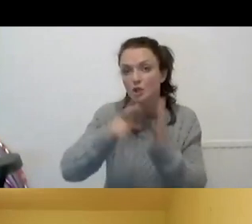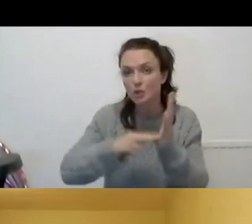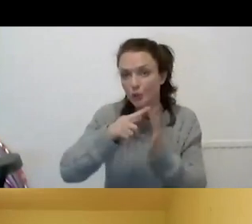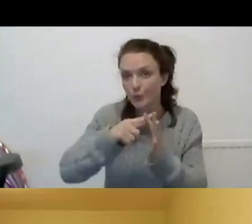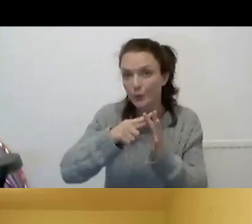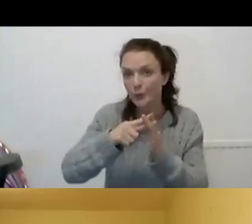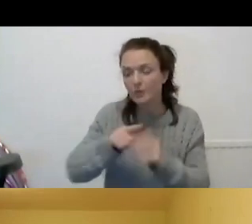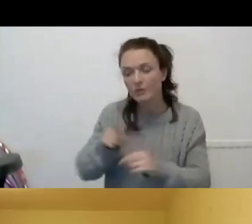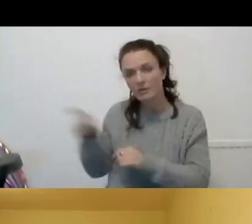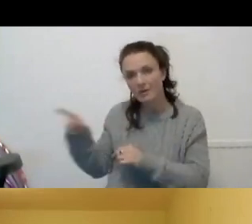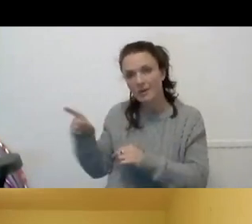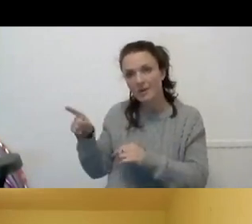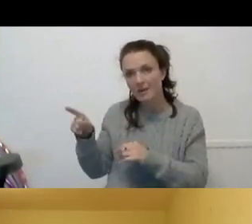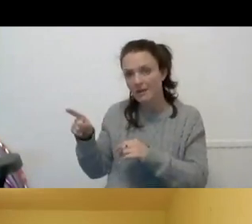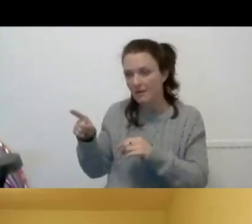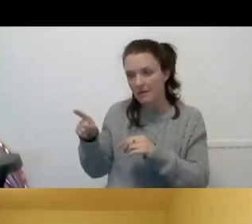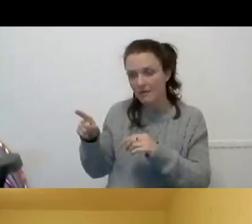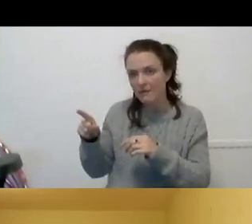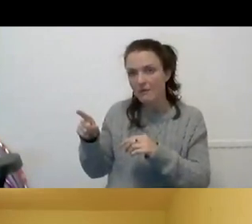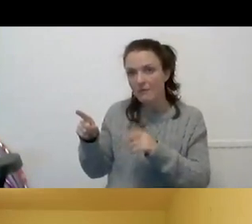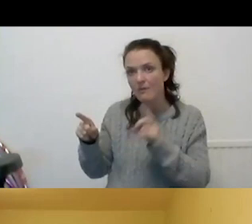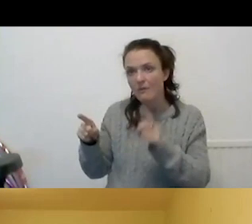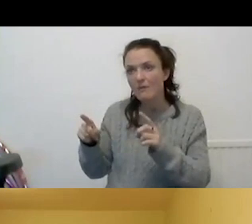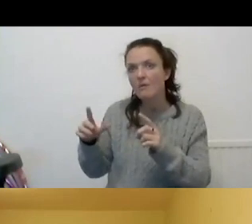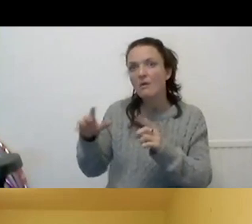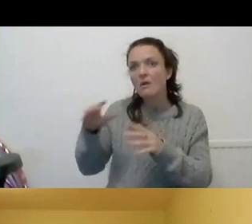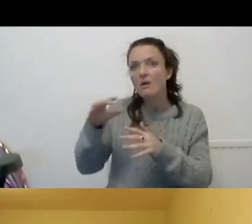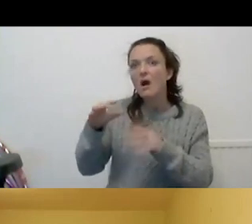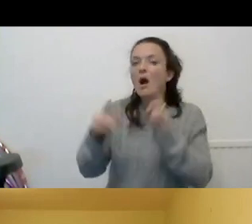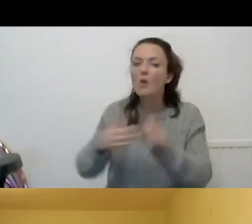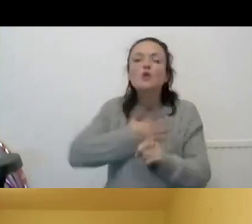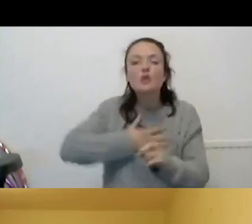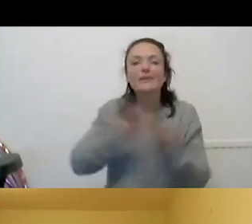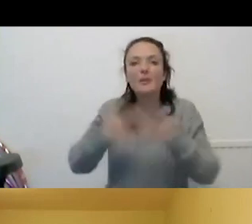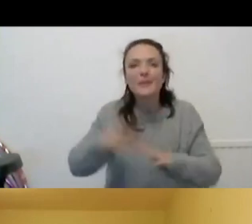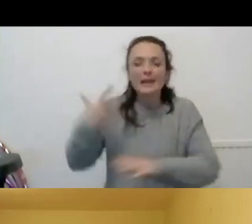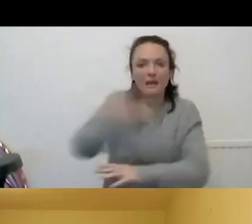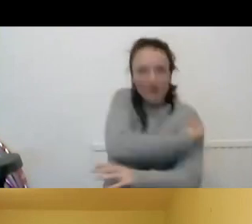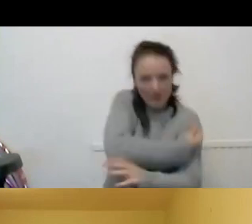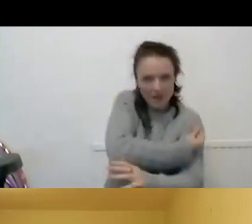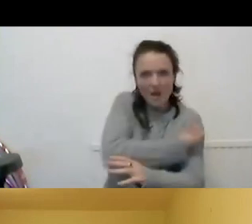and none of them had COVID. But something changed in early September, suddenly, we were seeing more